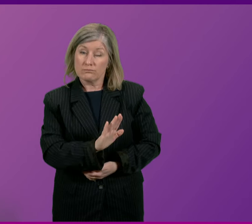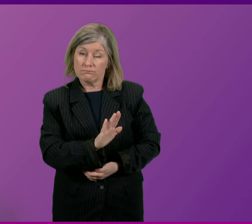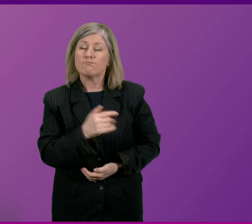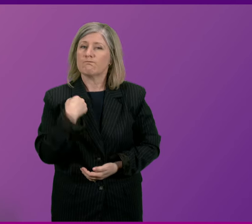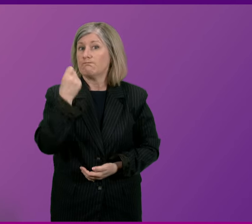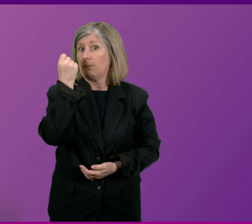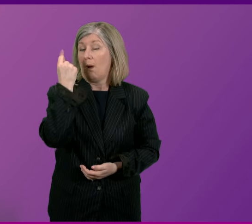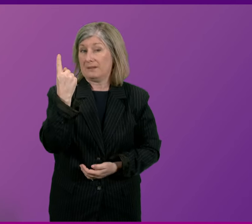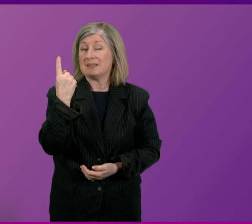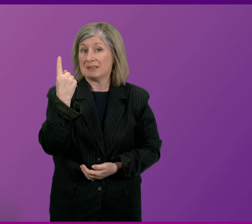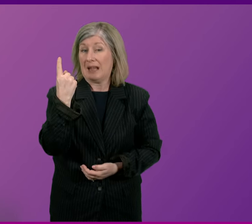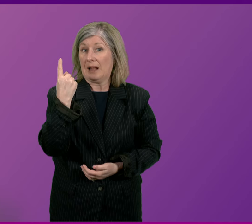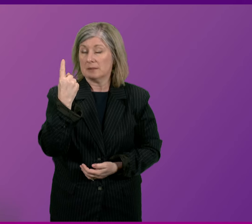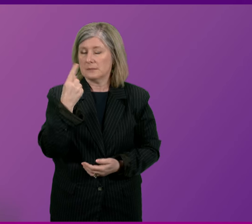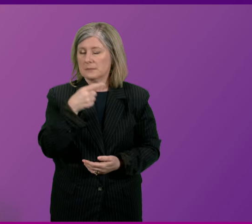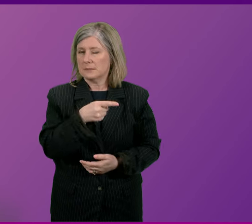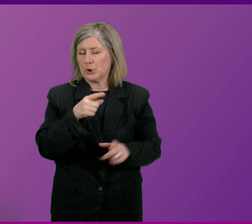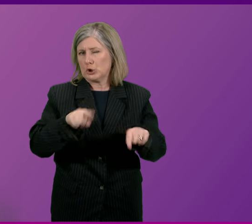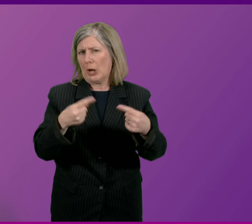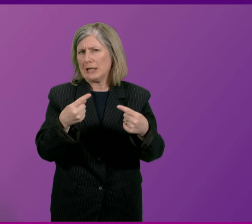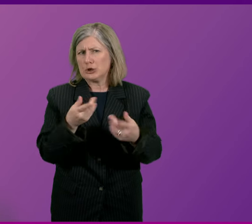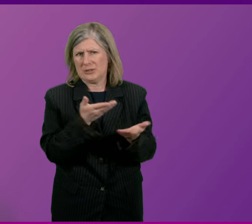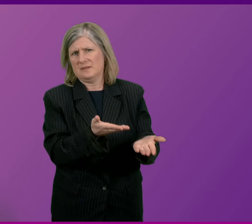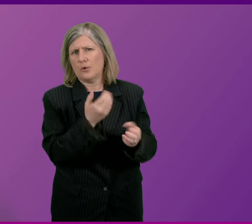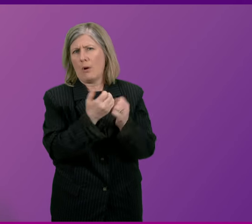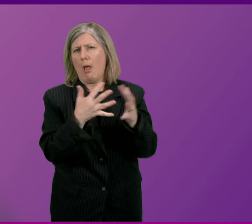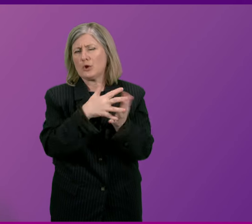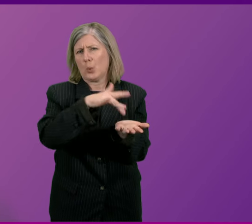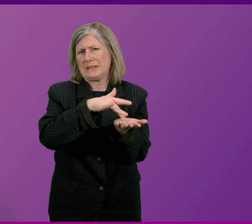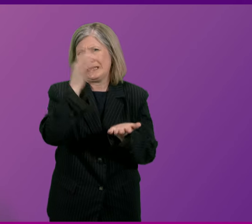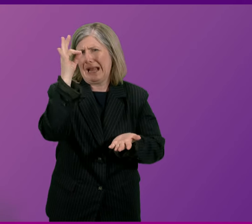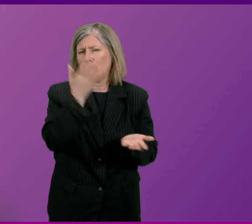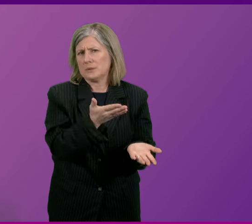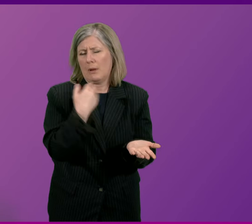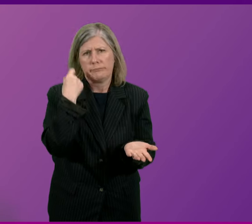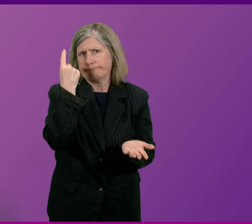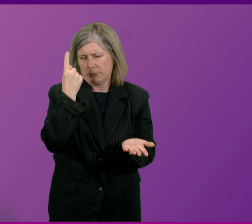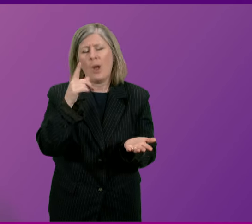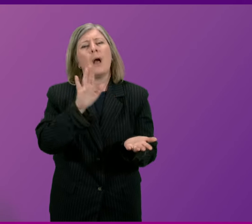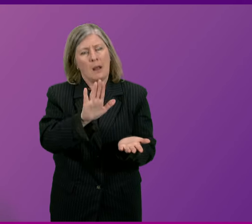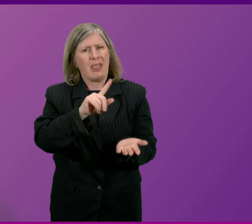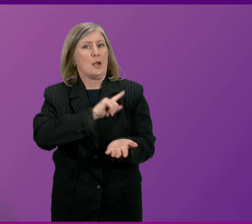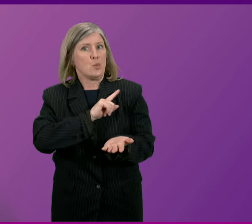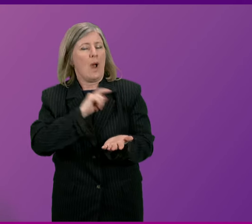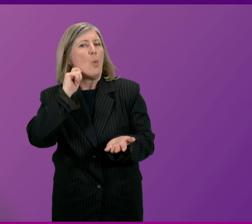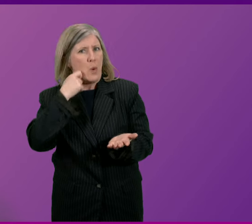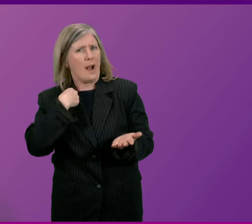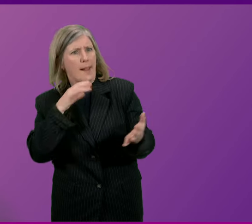I understand the challenges that Glasgow City Council faces. That is why I will engage constructively with Glasgow City Council and